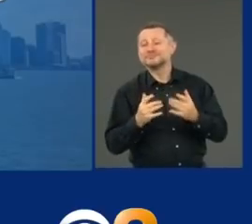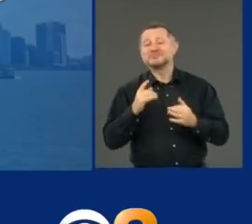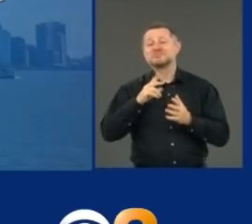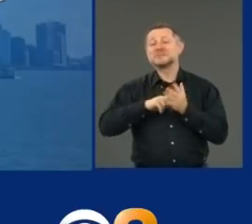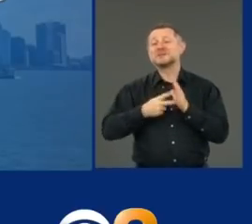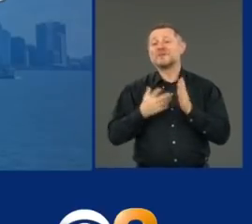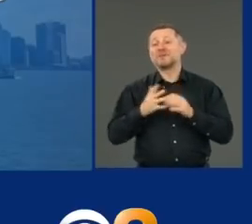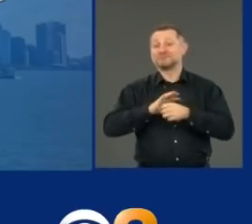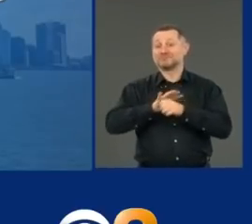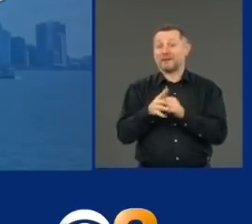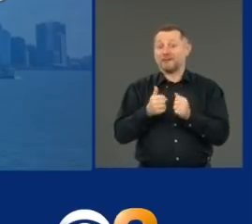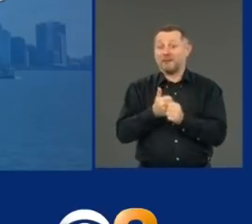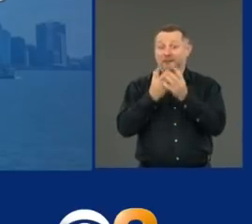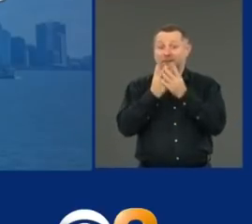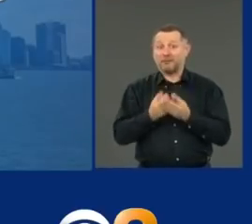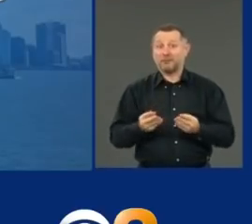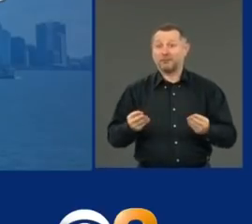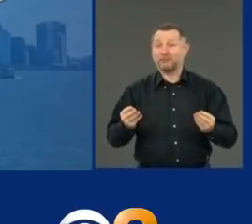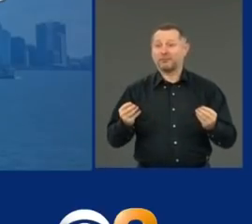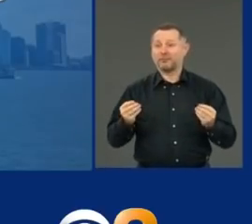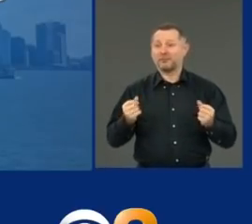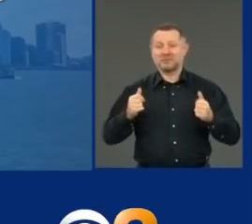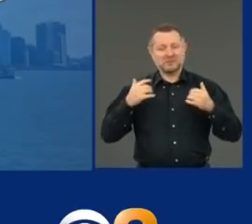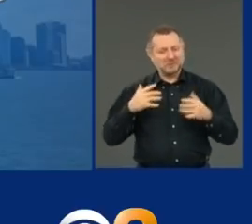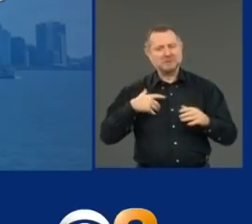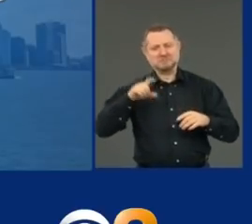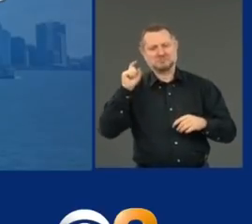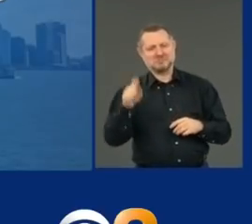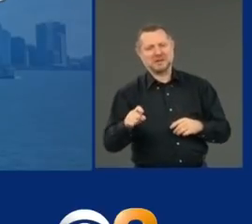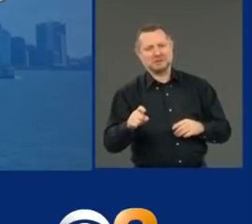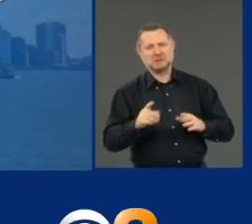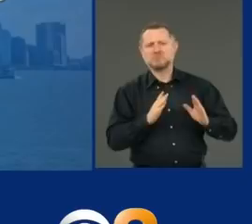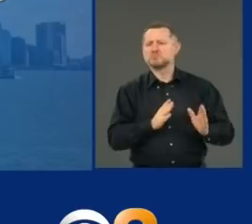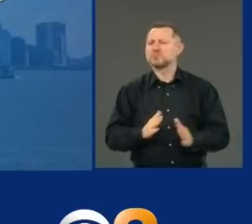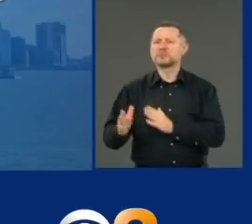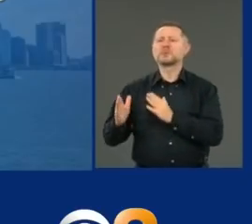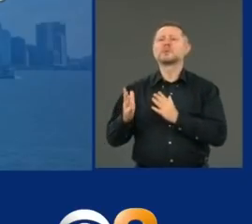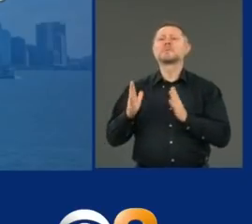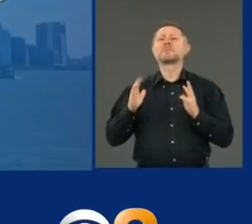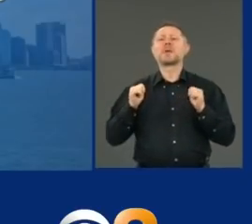AND IN THE HERE AND NOW. WE HAVE ONE EYE ON THE FUTURE.